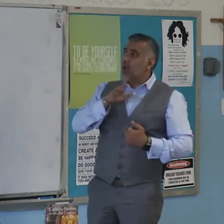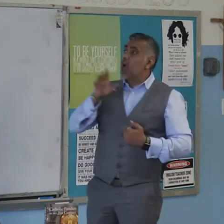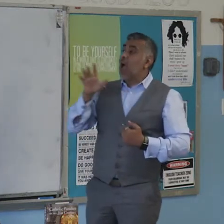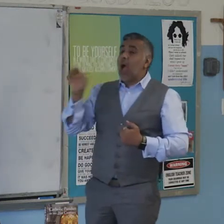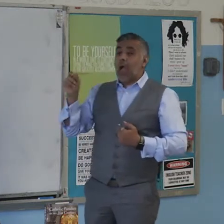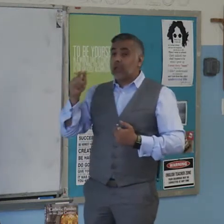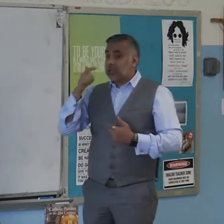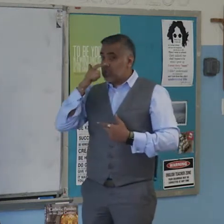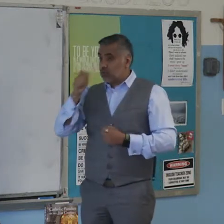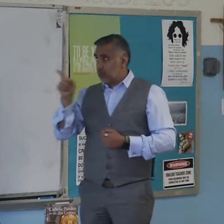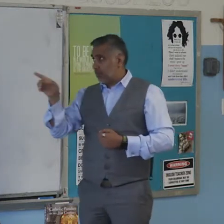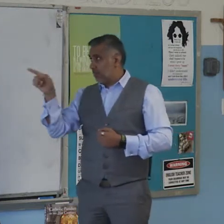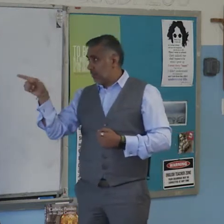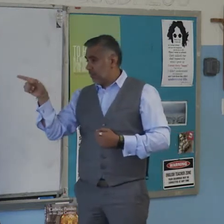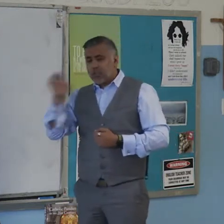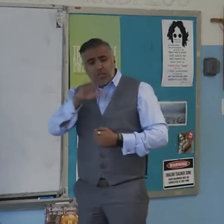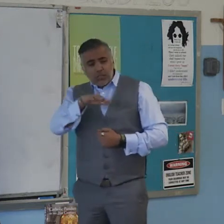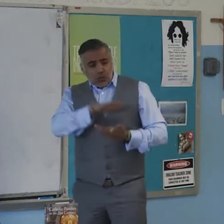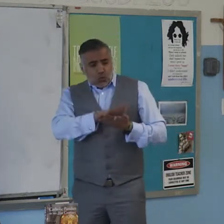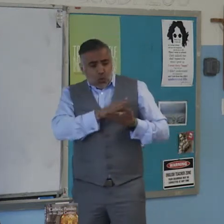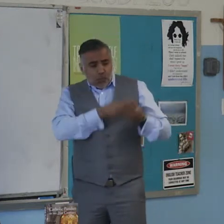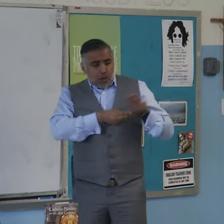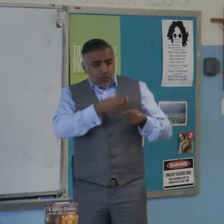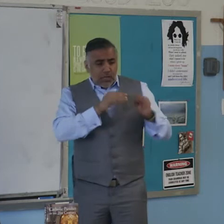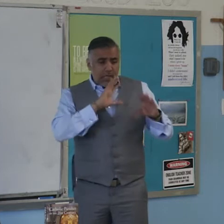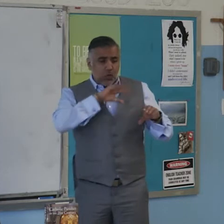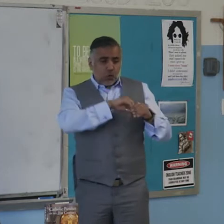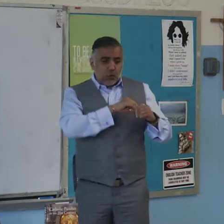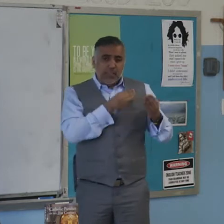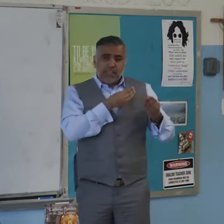intriguing, "does the school budget include salaries or resources related to